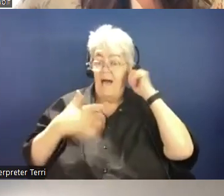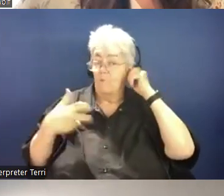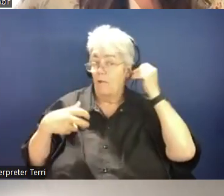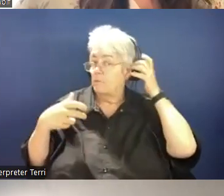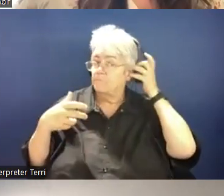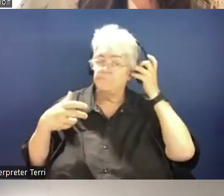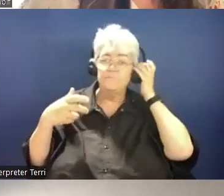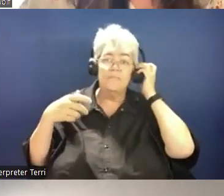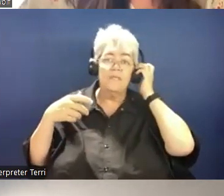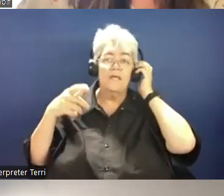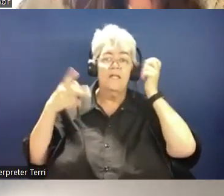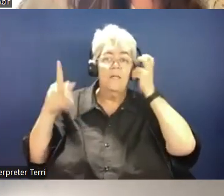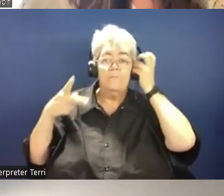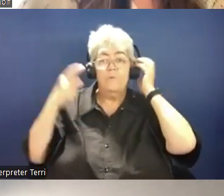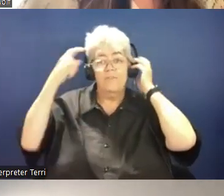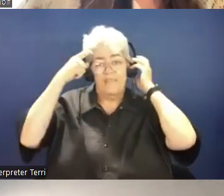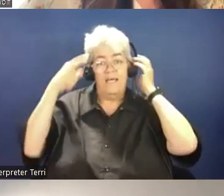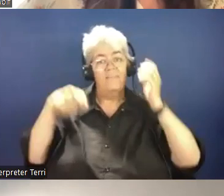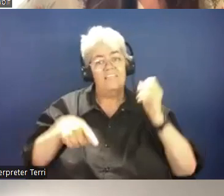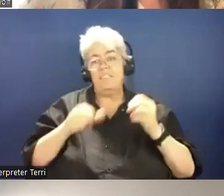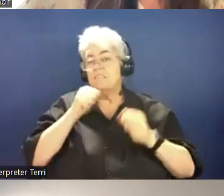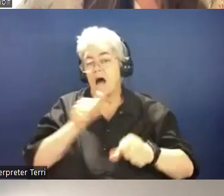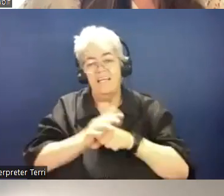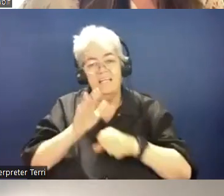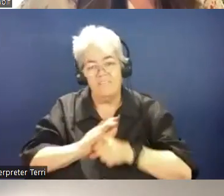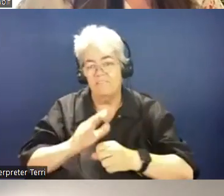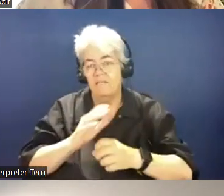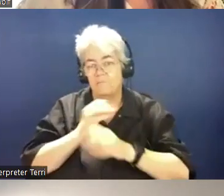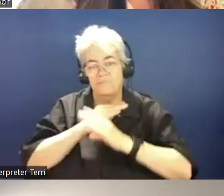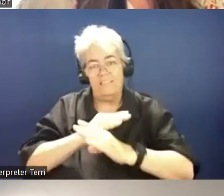that the protections are quite high enough. So potentially this bill will be revisited in